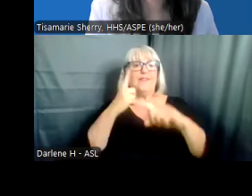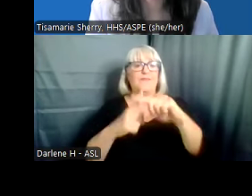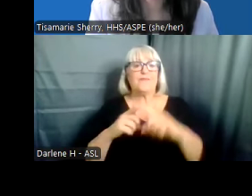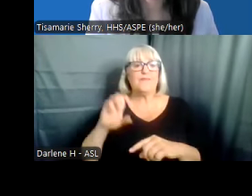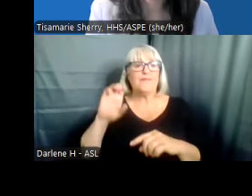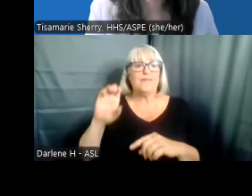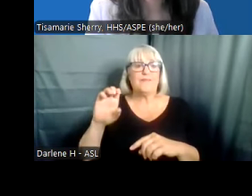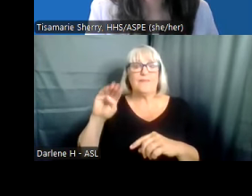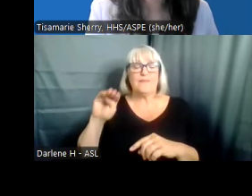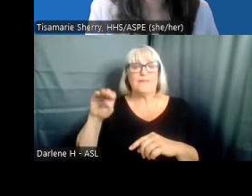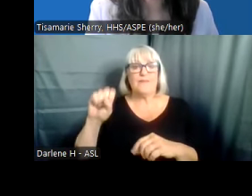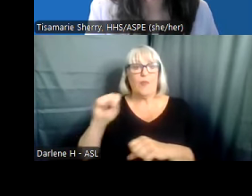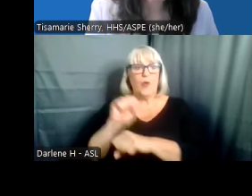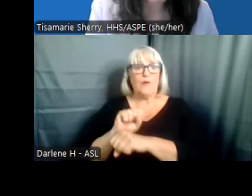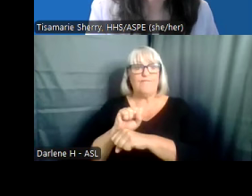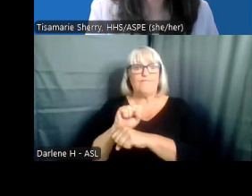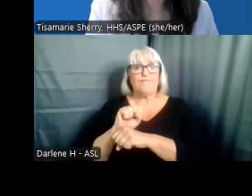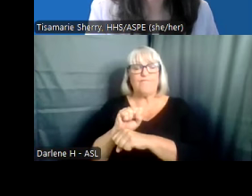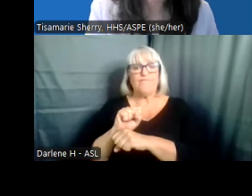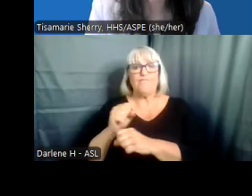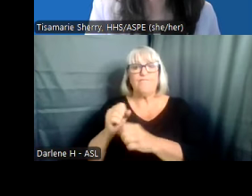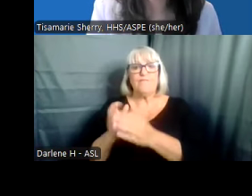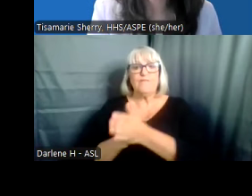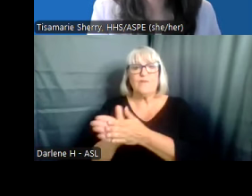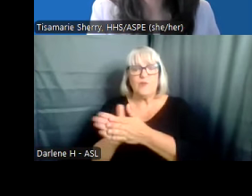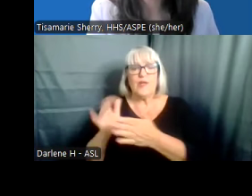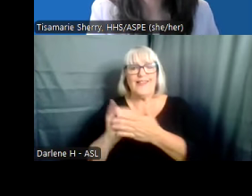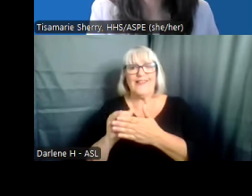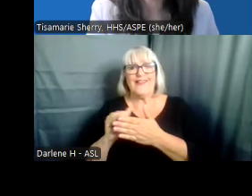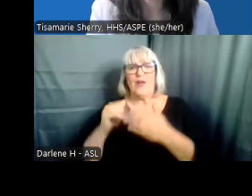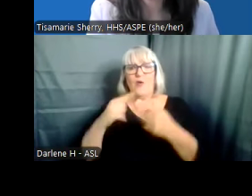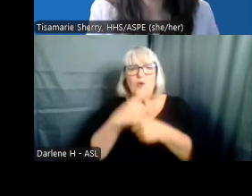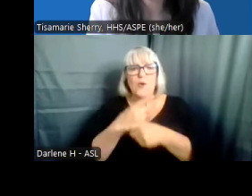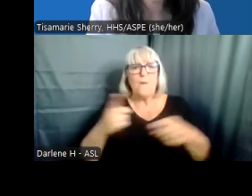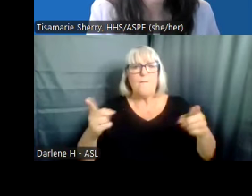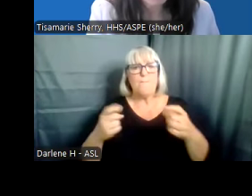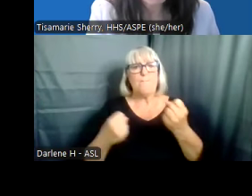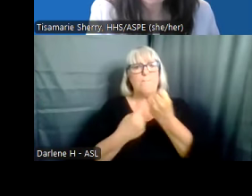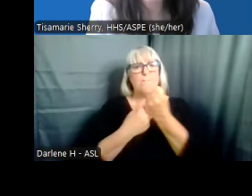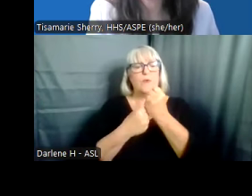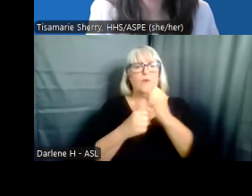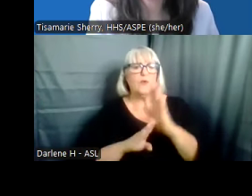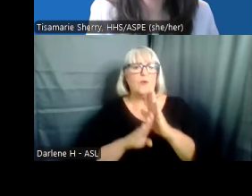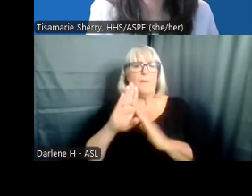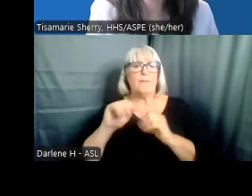initiative supports, which was announced earlier this year, supports the development and implementation of direct care worker